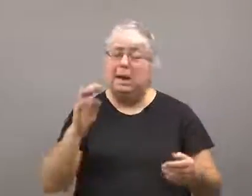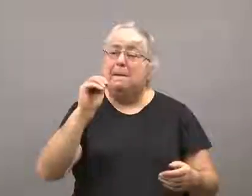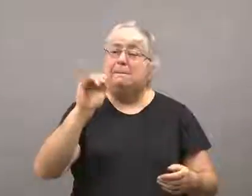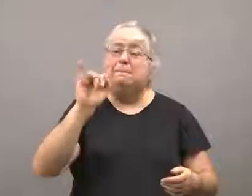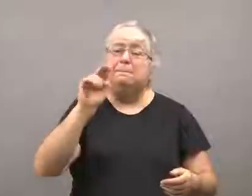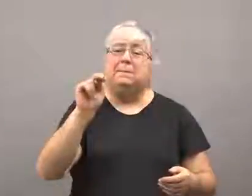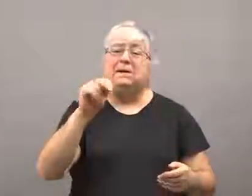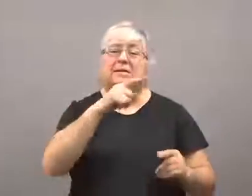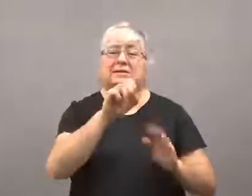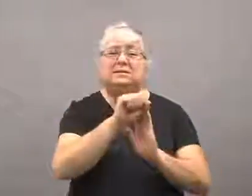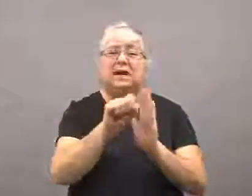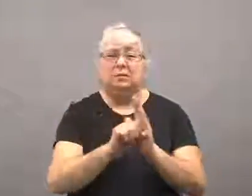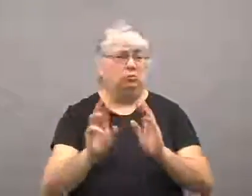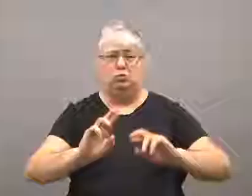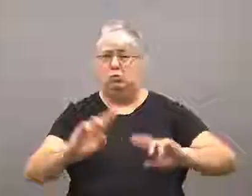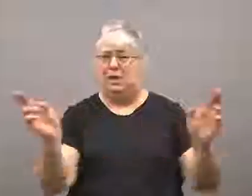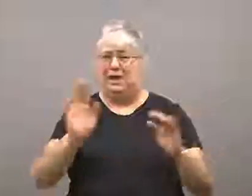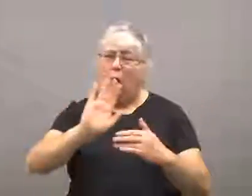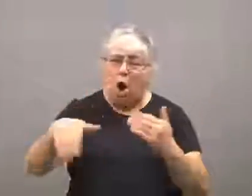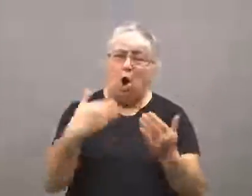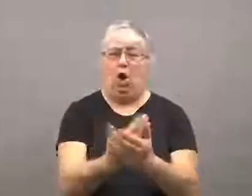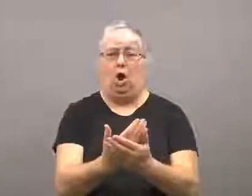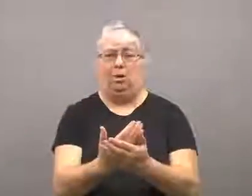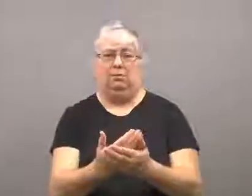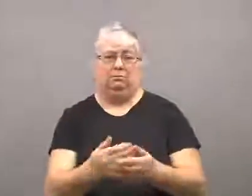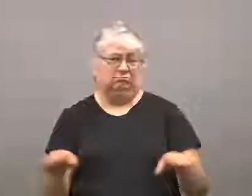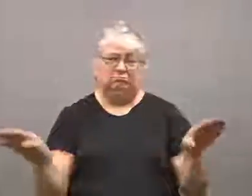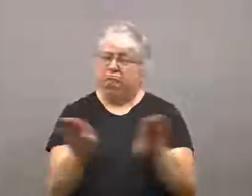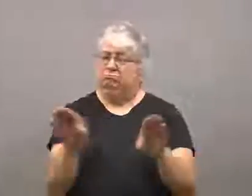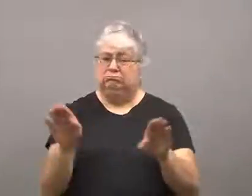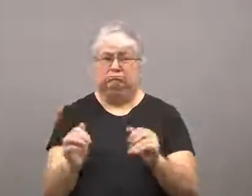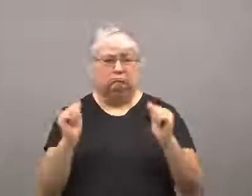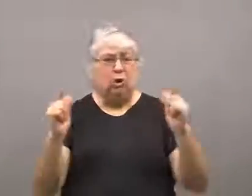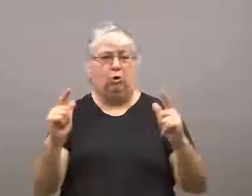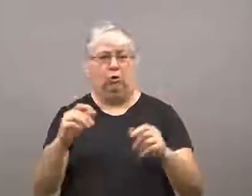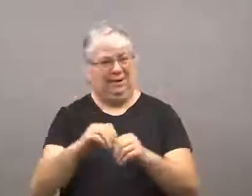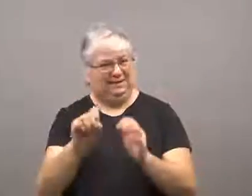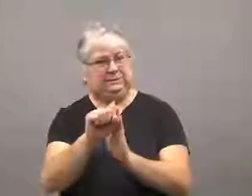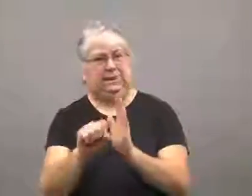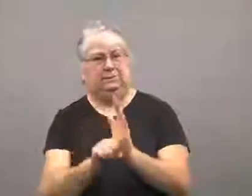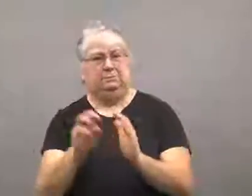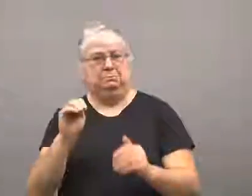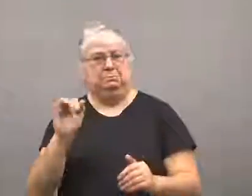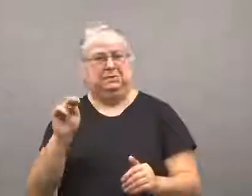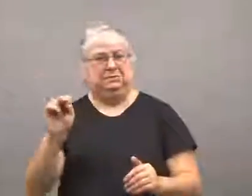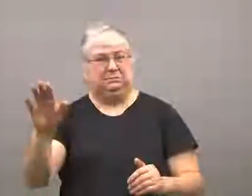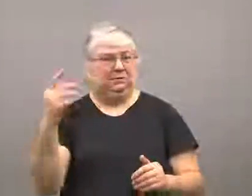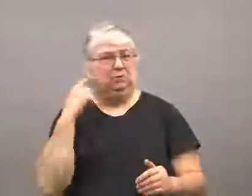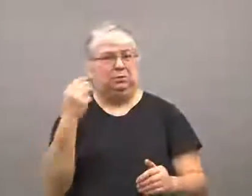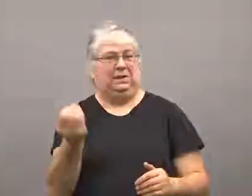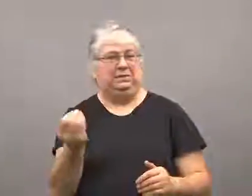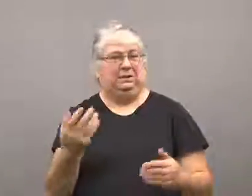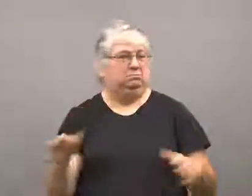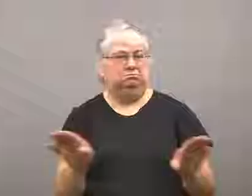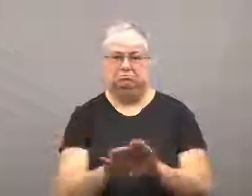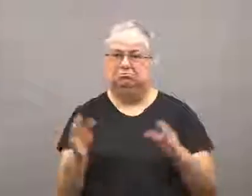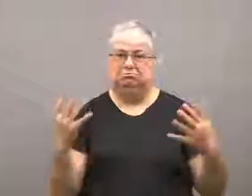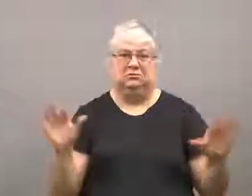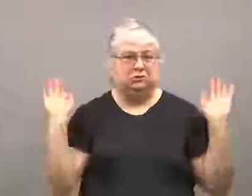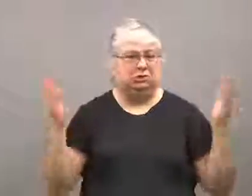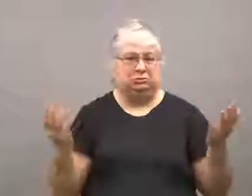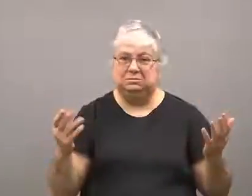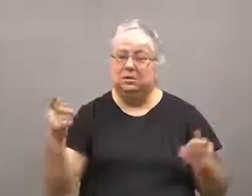The state of Minnesota has already closed all schools statewide for Monday.